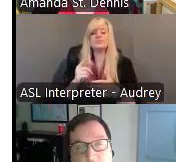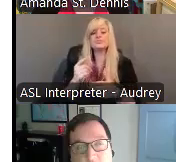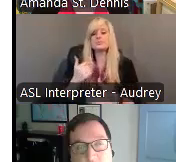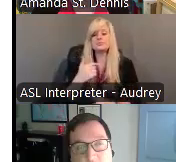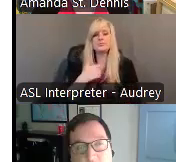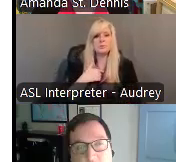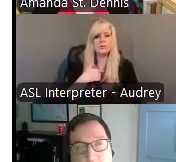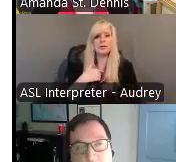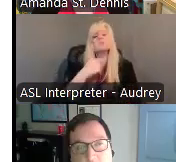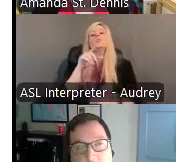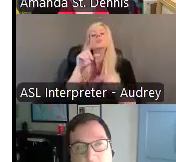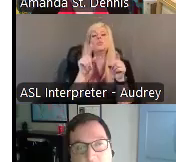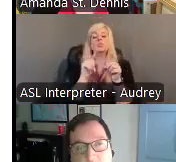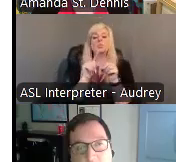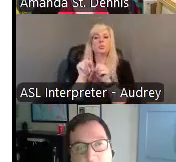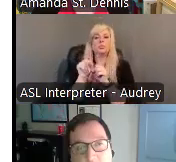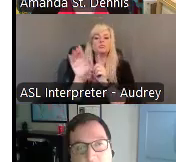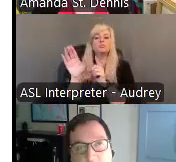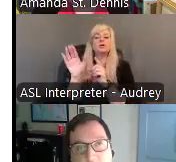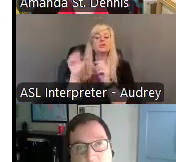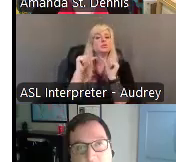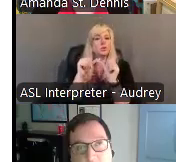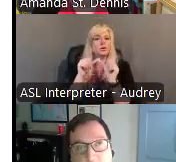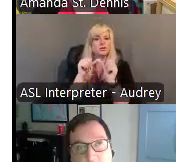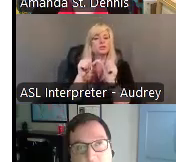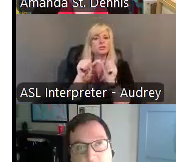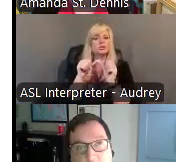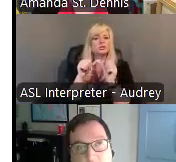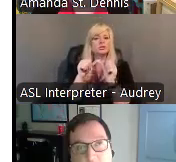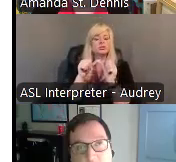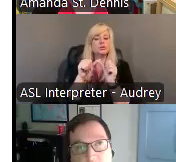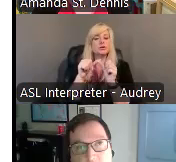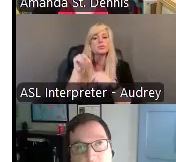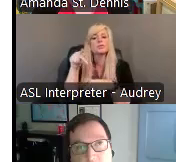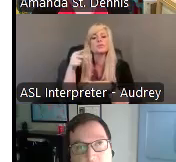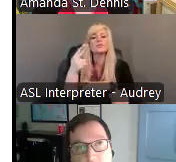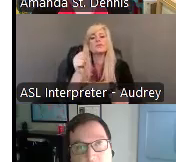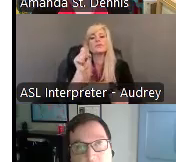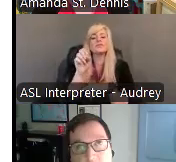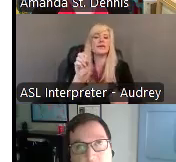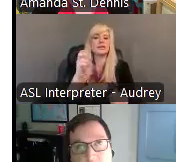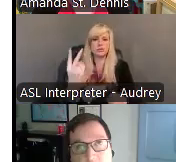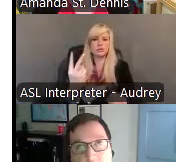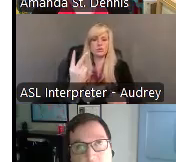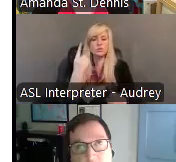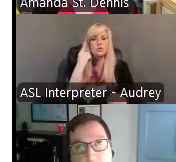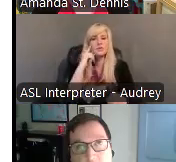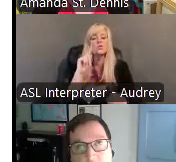as well as with Jess and Danny, continuing with Phase 2 of our Youth Engagement and Research